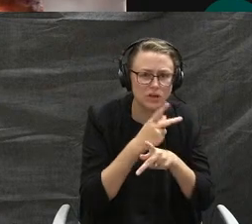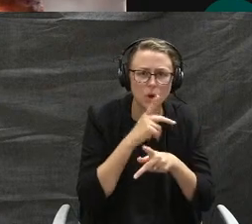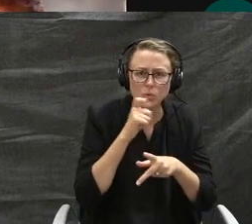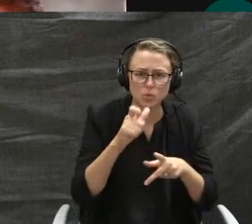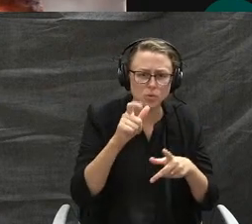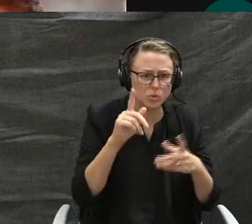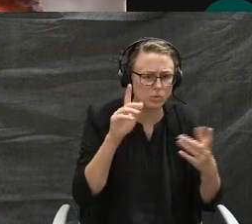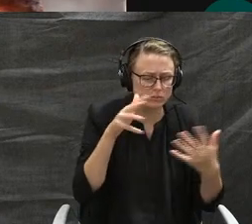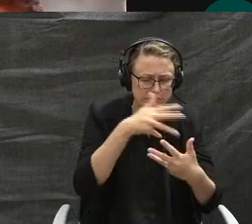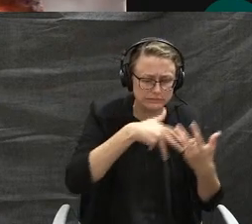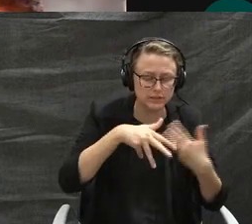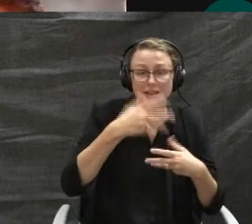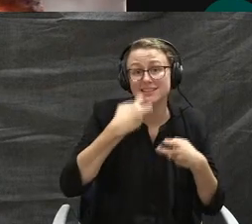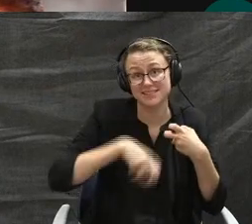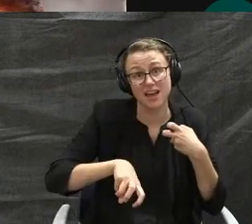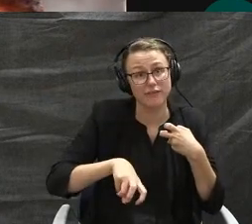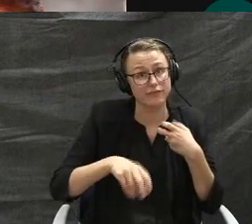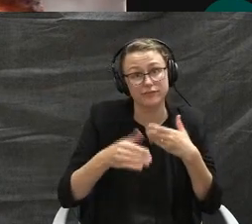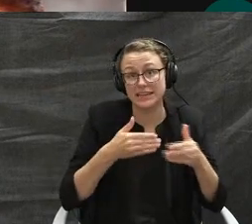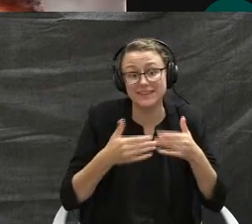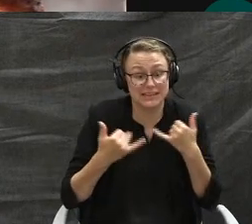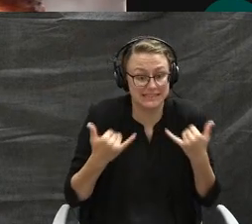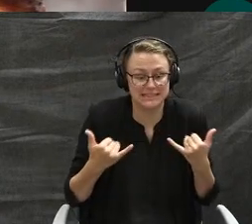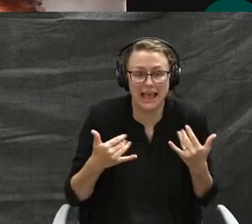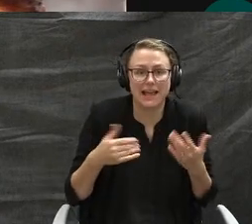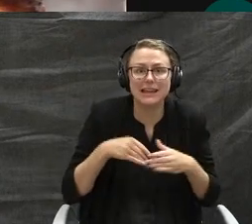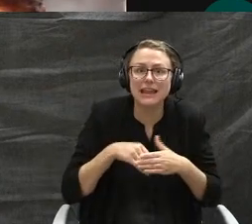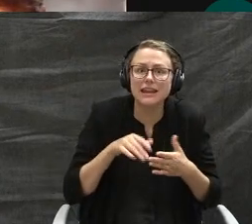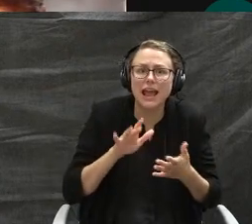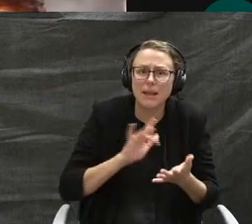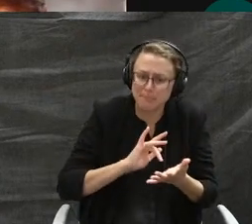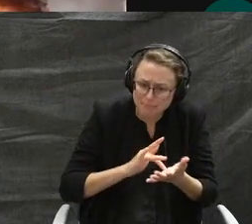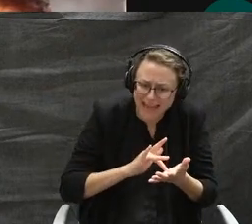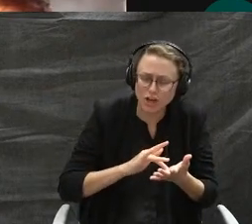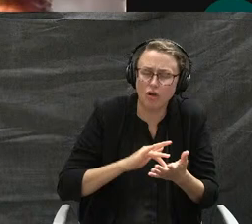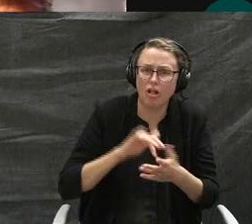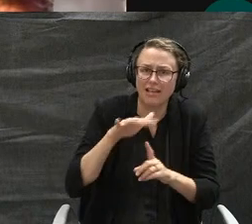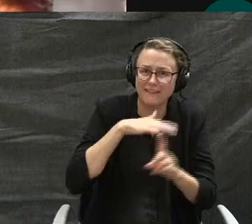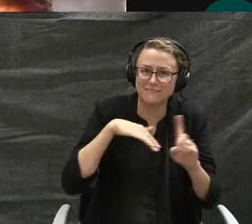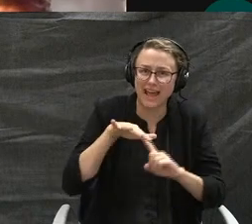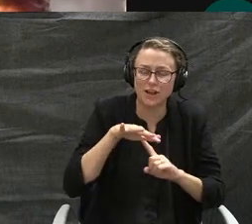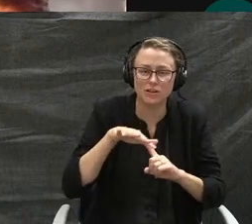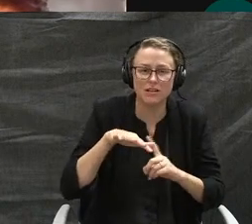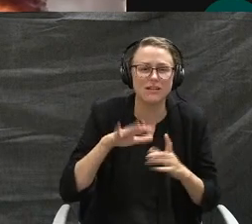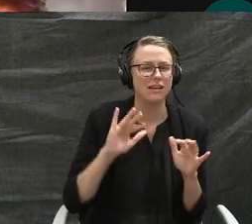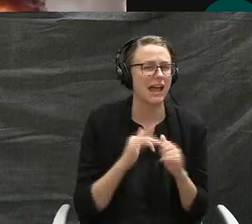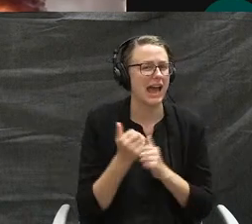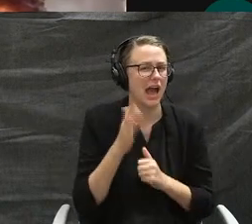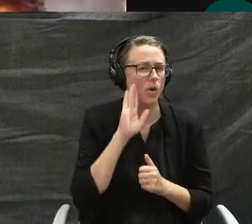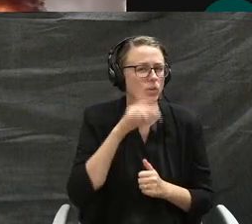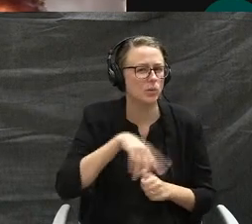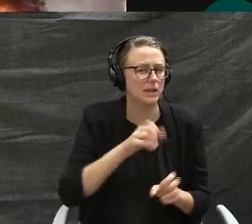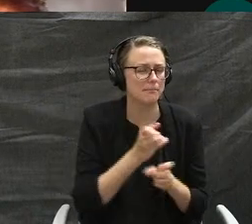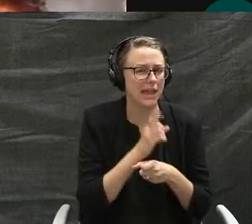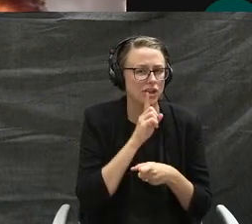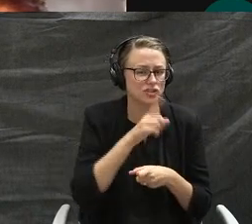Is it difficult, even today, in a welcome medical environment? How are we going to make sure that we are vigilant around